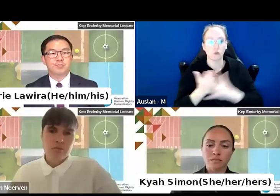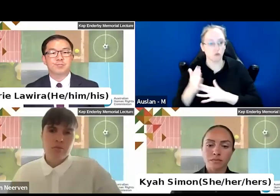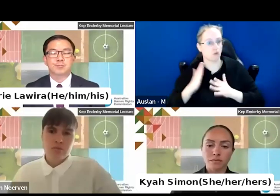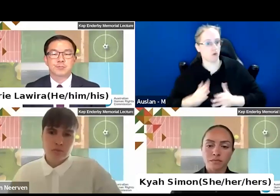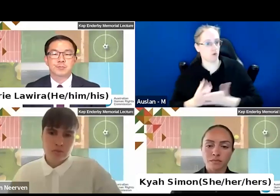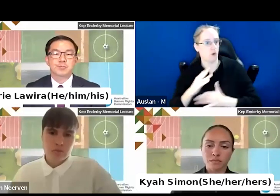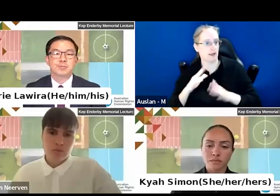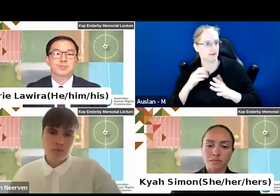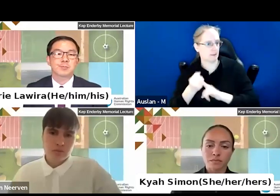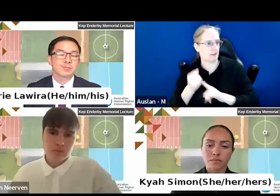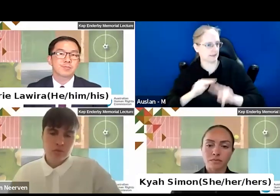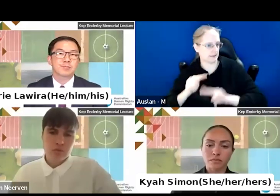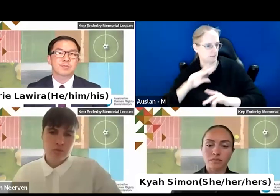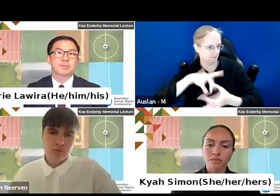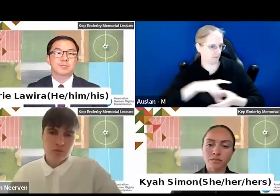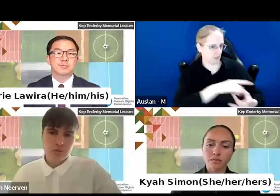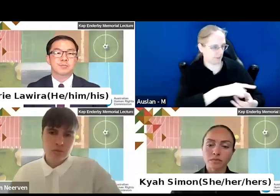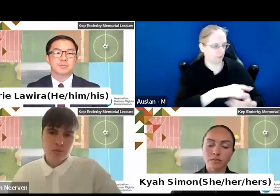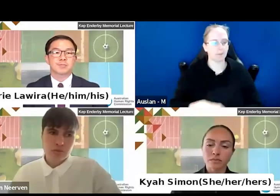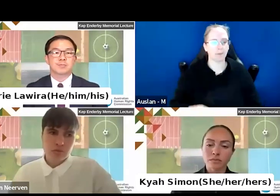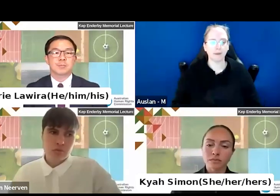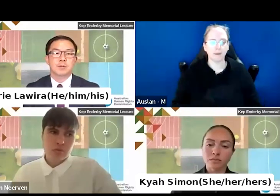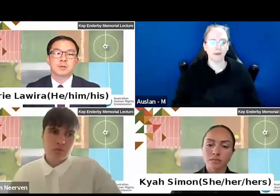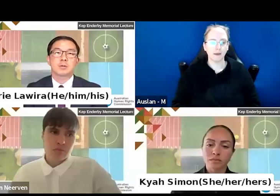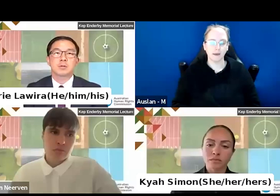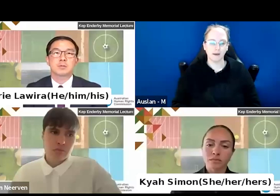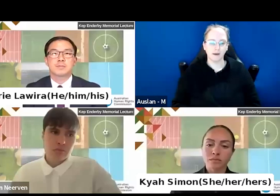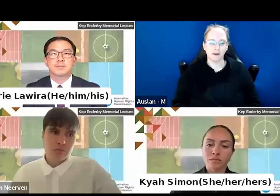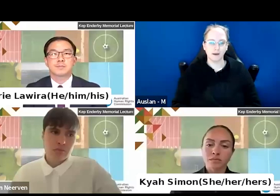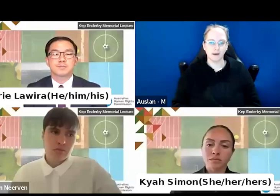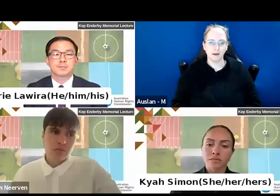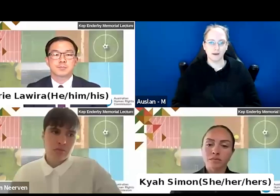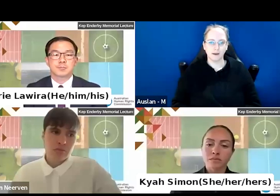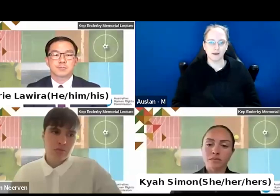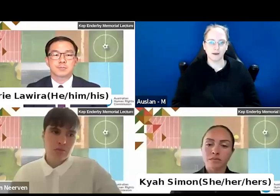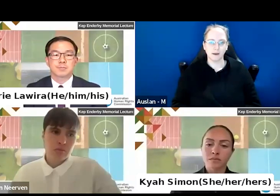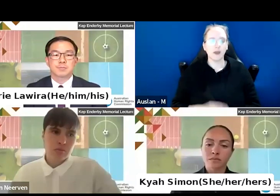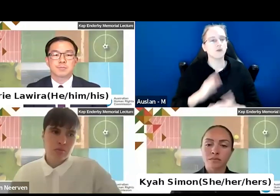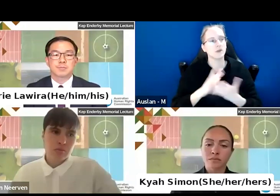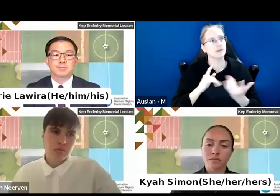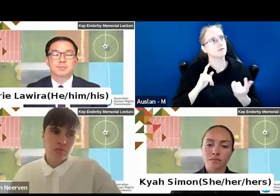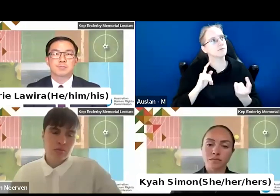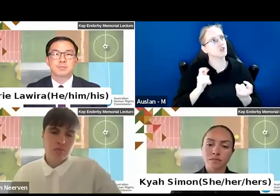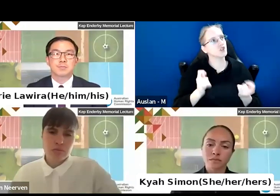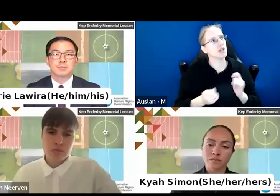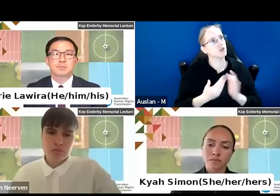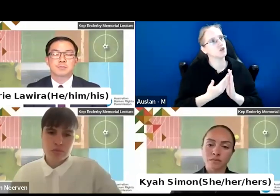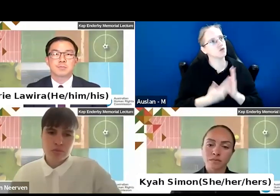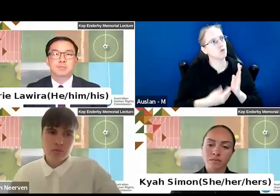And I think that really created an impact in sort of changing, shifting the narrative of sport